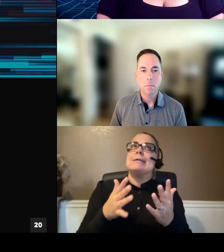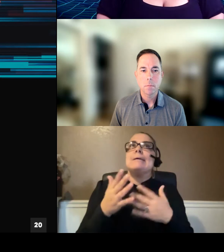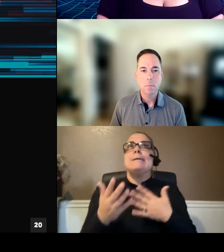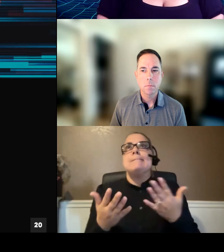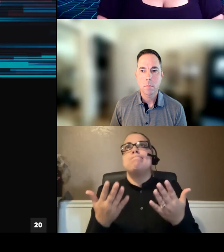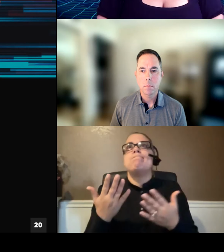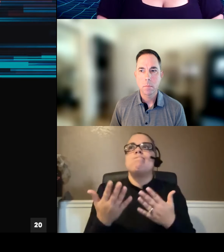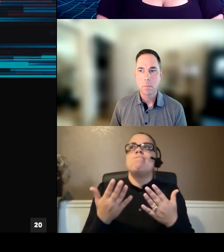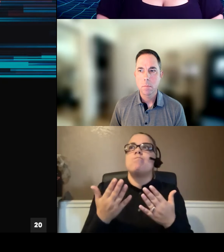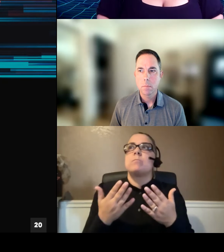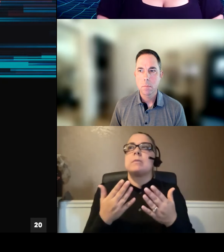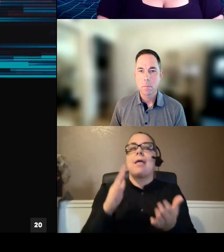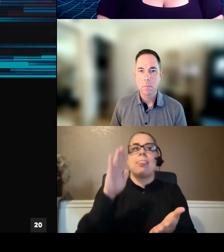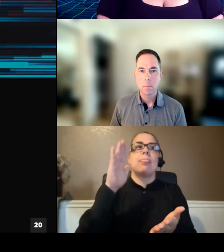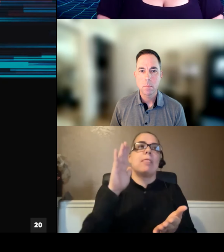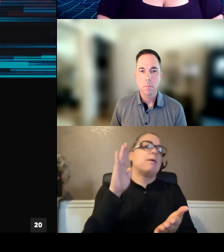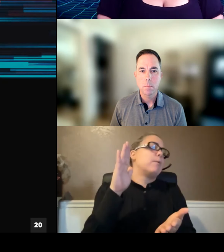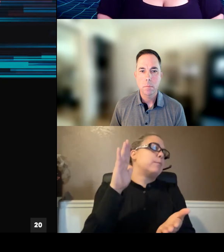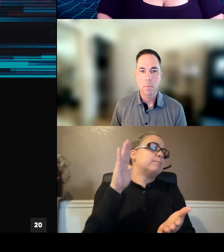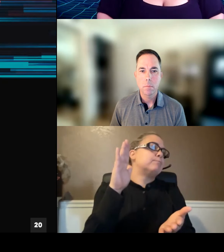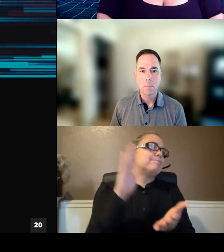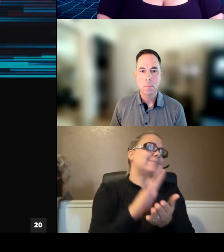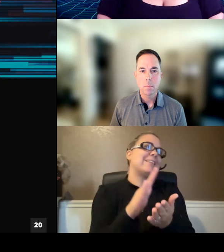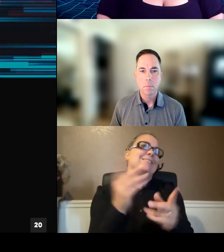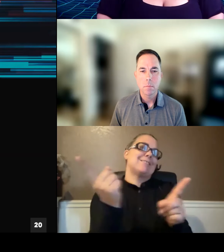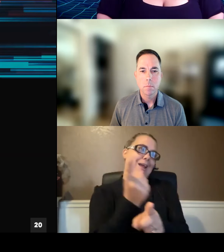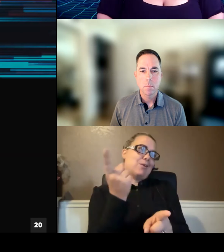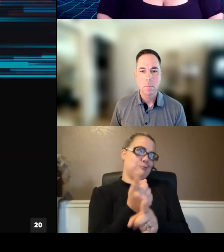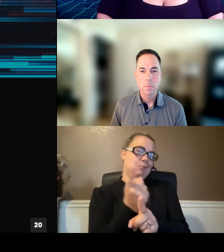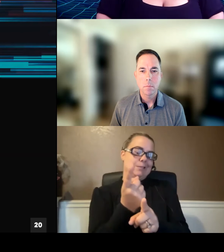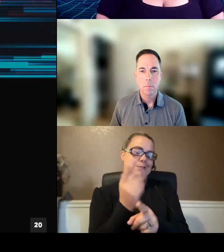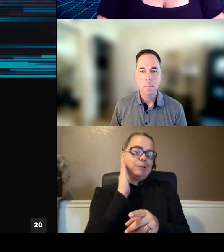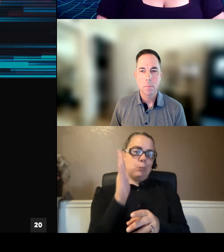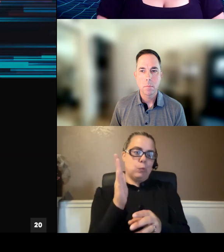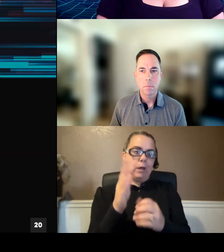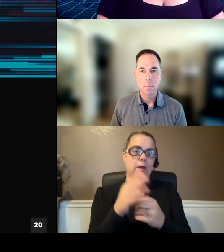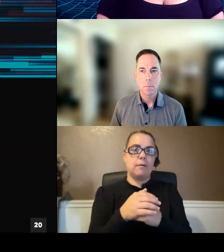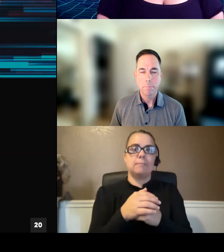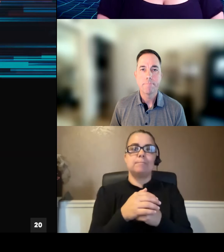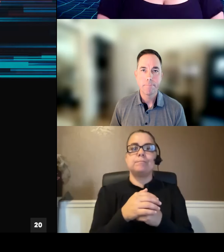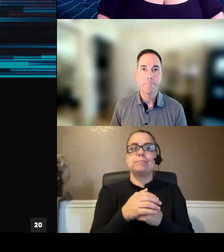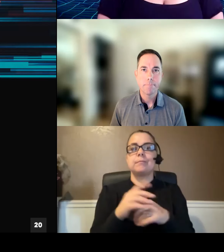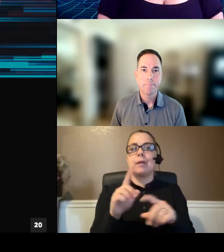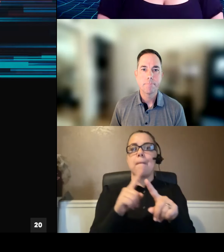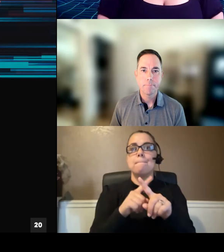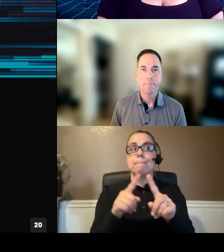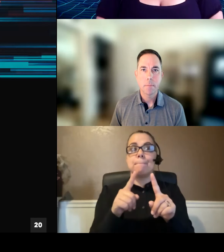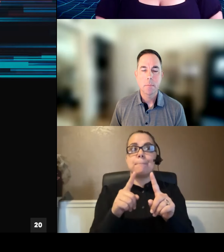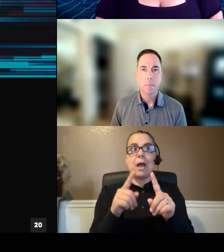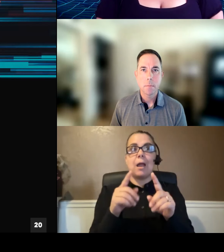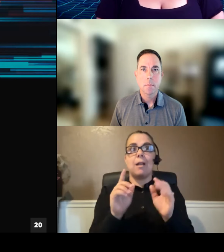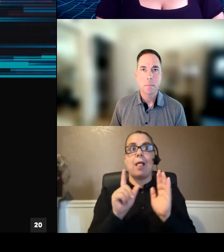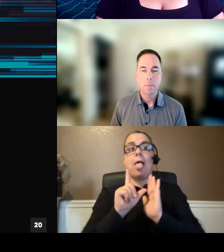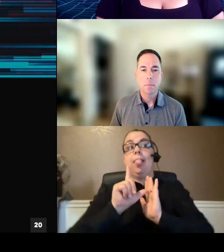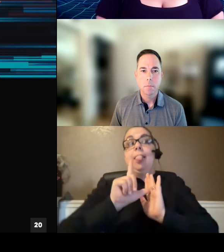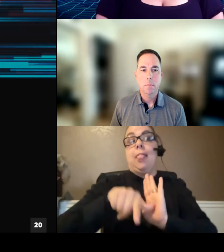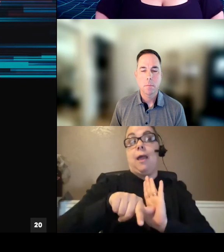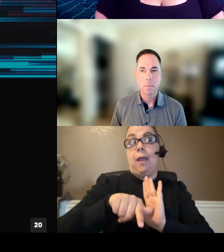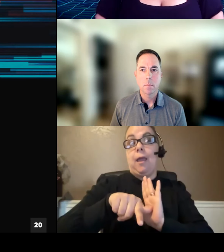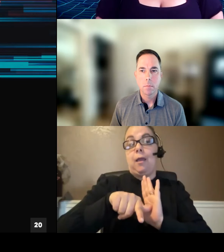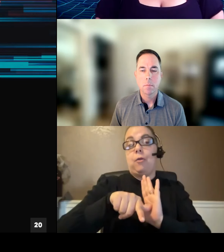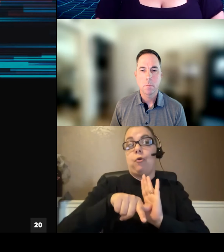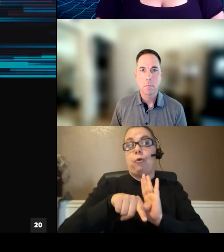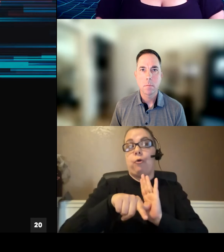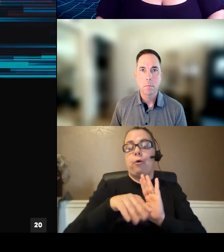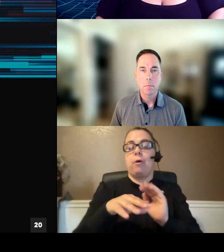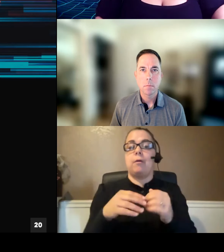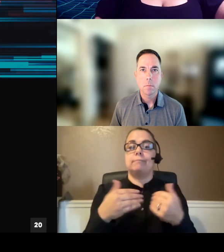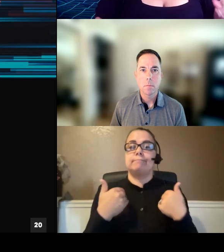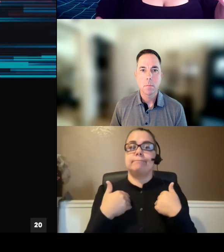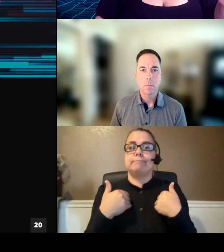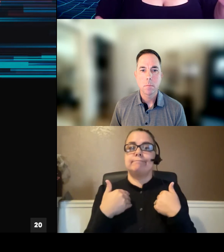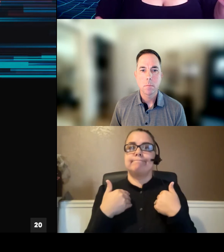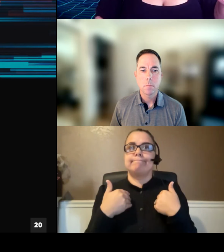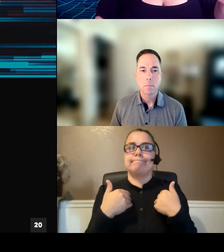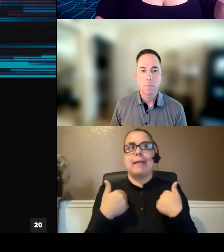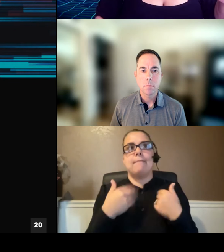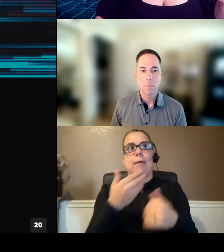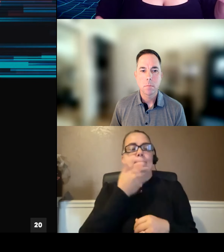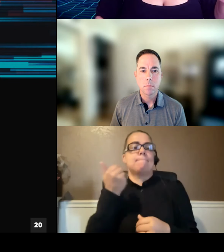less accurate. And I think we will have price tiers of well do have the camera ... that will do